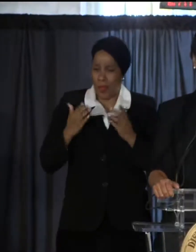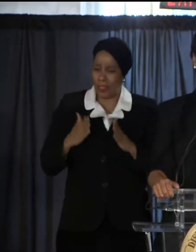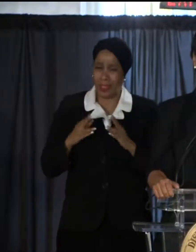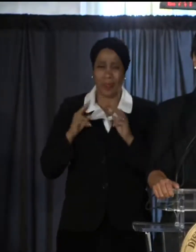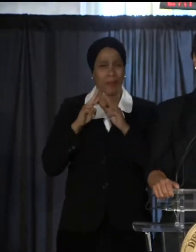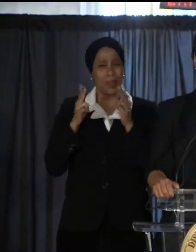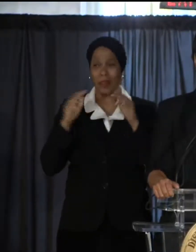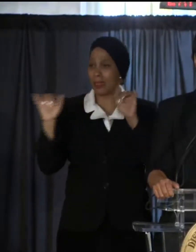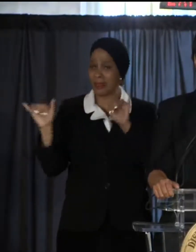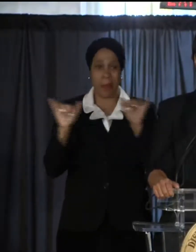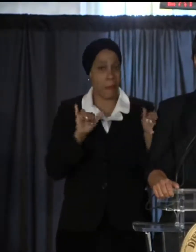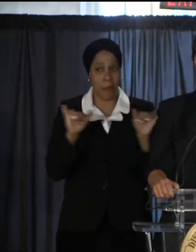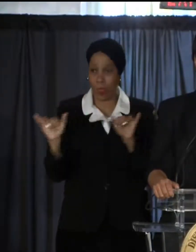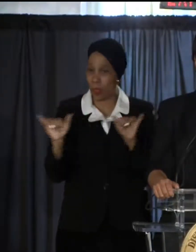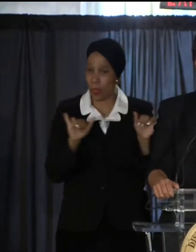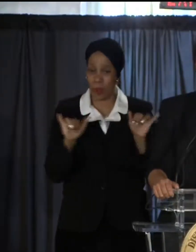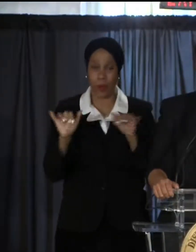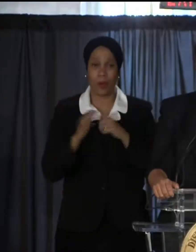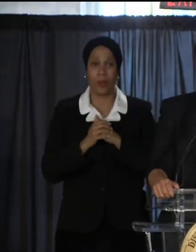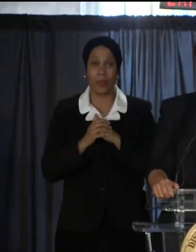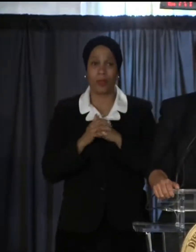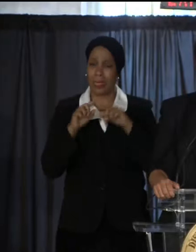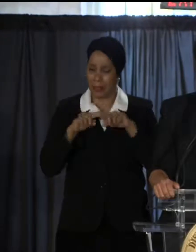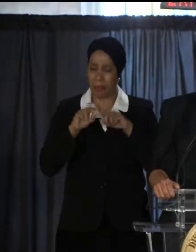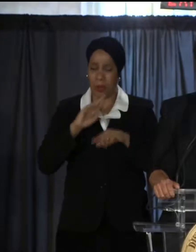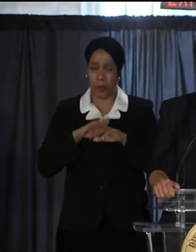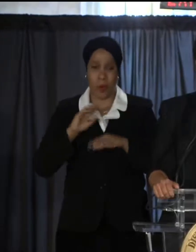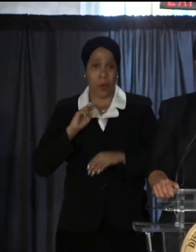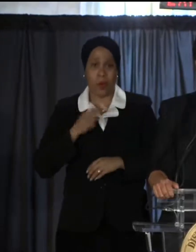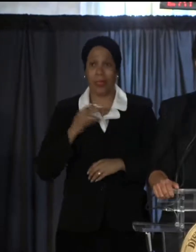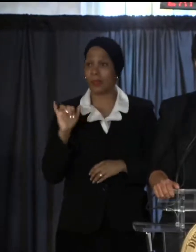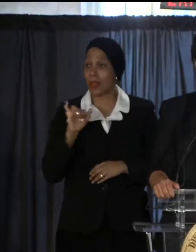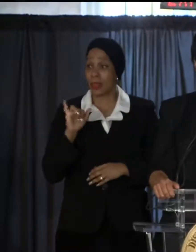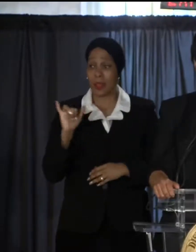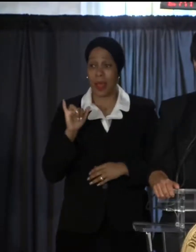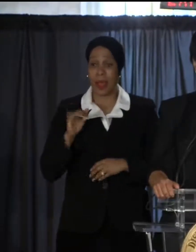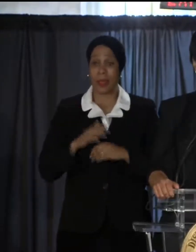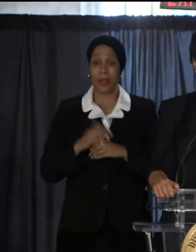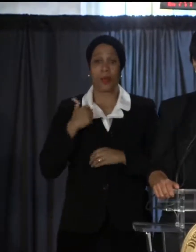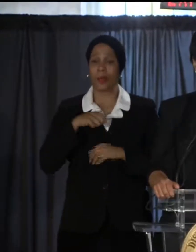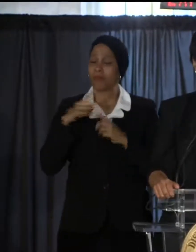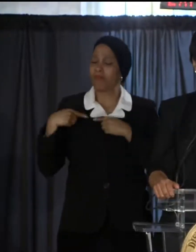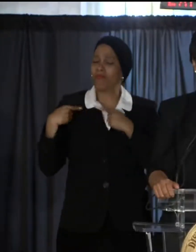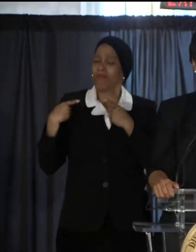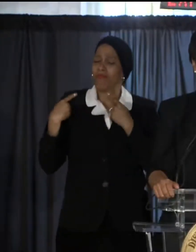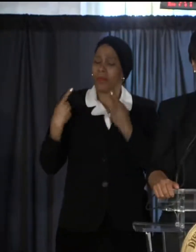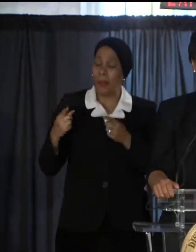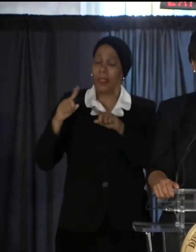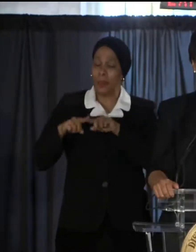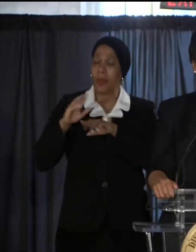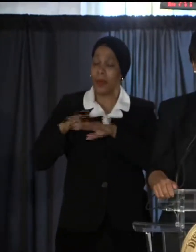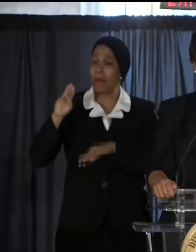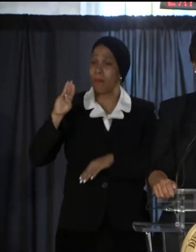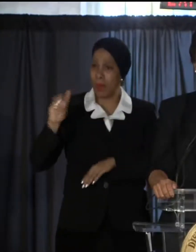SIMILAR THAT THEY CAN COUNT ON US JUST LIKE WE HAVE BEEN ABLE TO COUNT ON THEM ON SO MANY ISSUES.